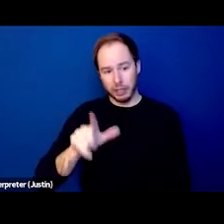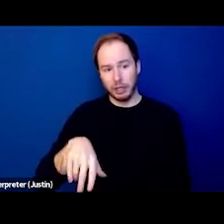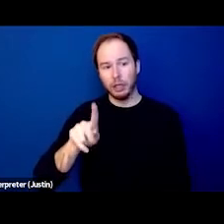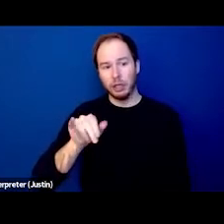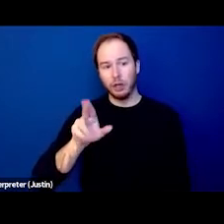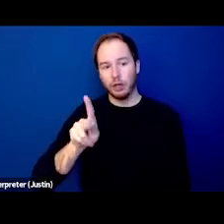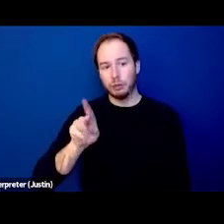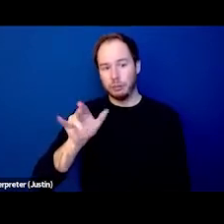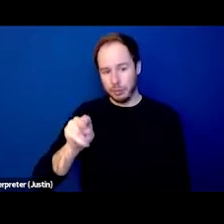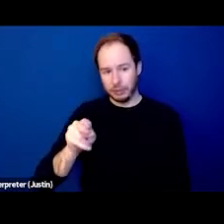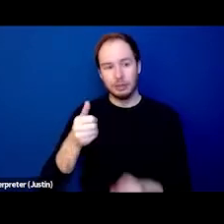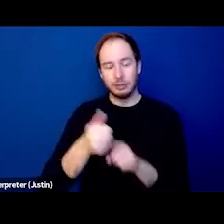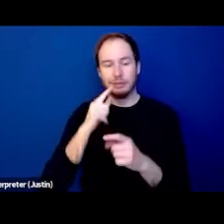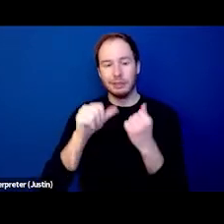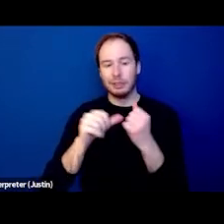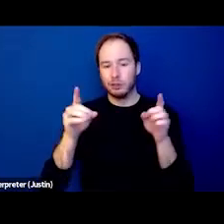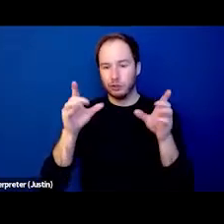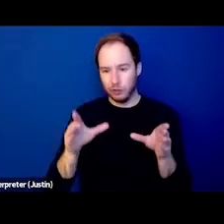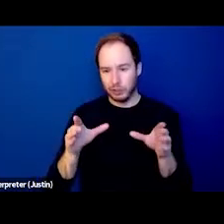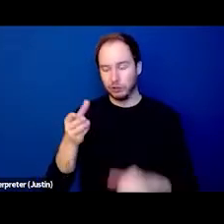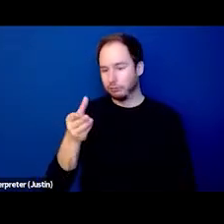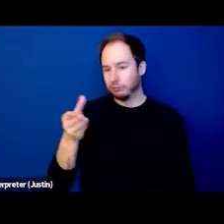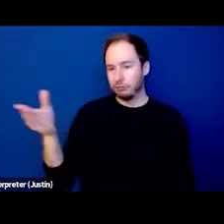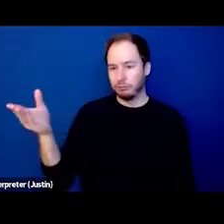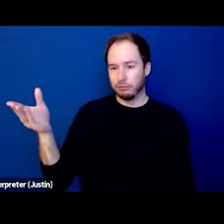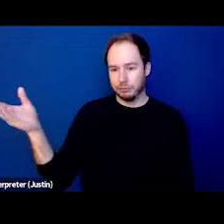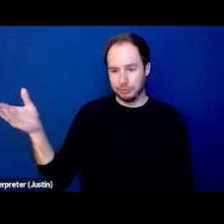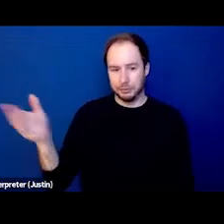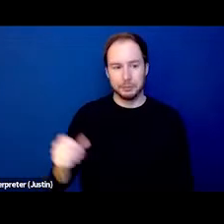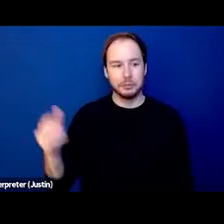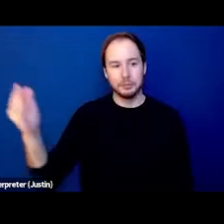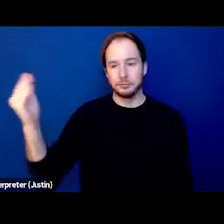Assistant Director with the SAMHSA SOAR TA Center. We also have Kim Vigue and Rose David,